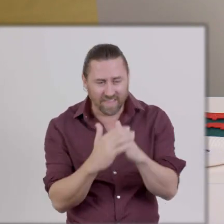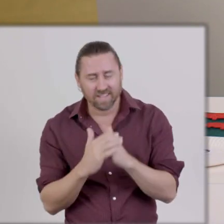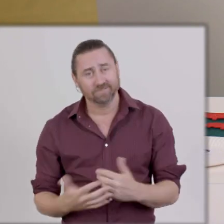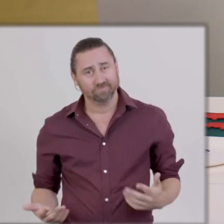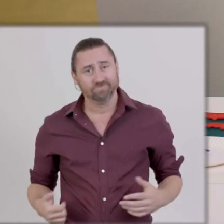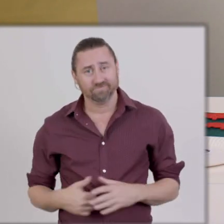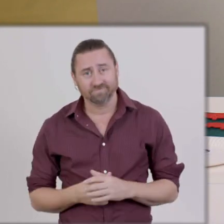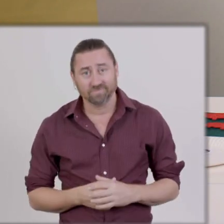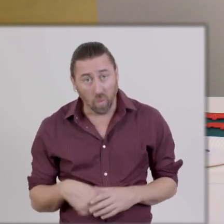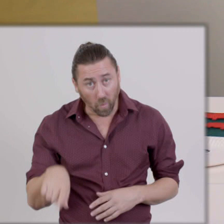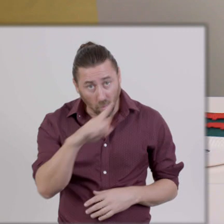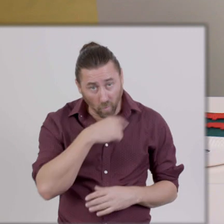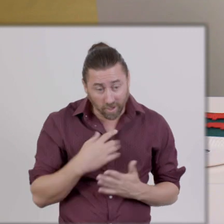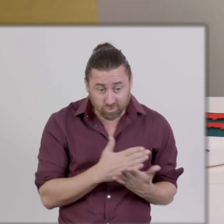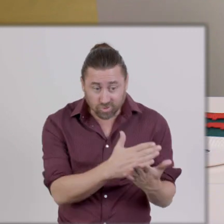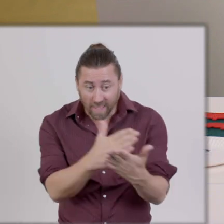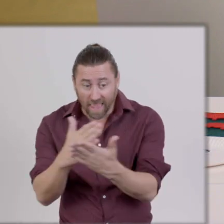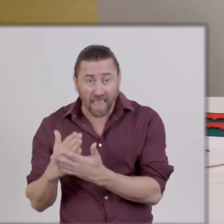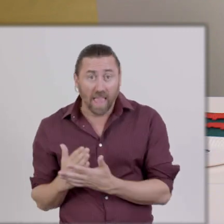We have learned that, when we share,